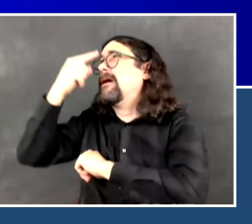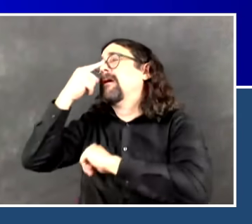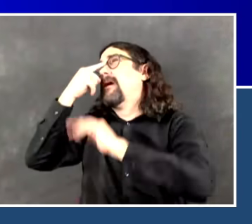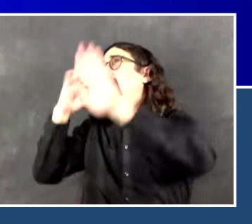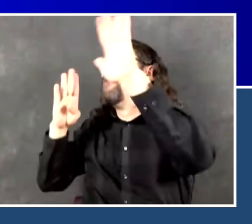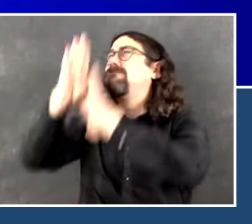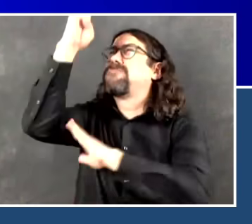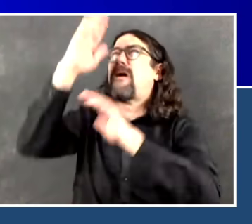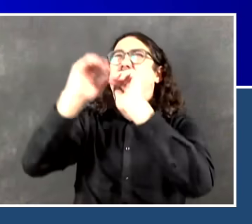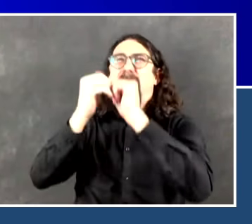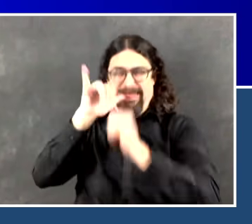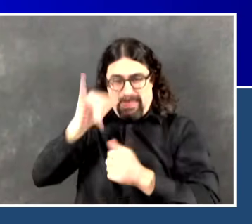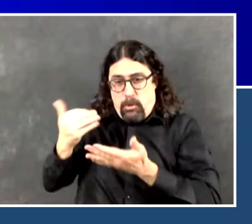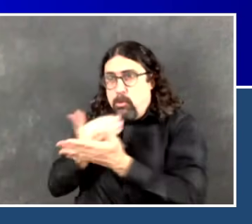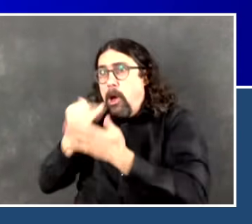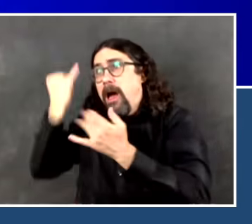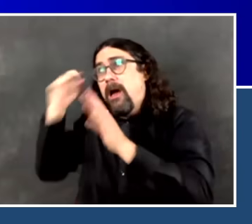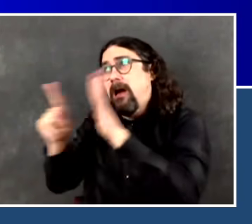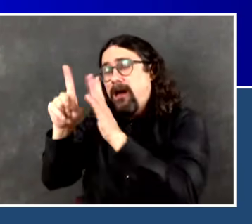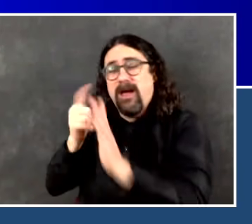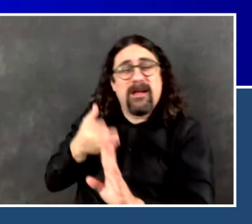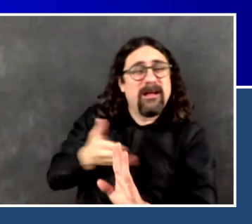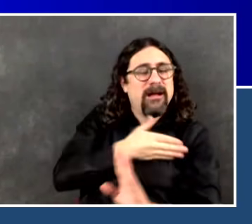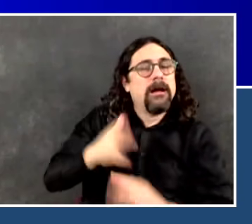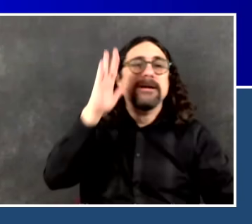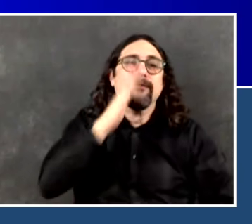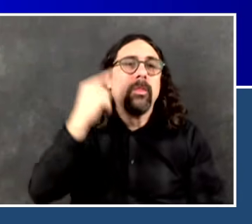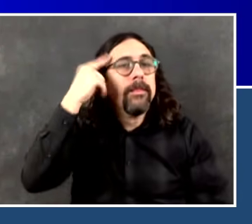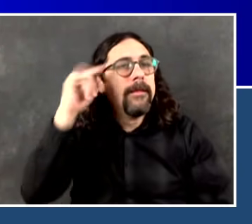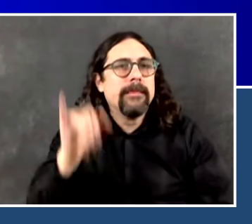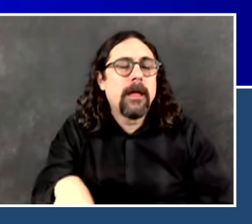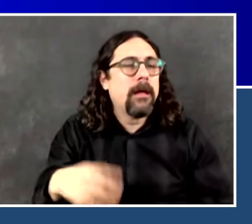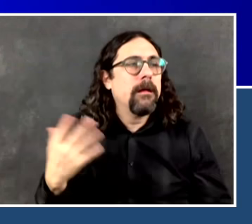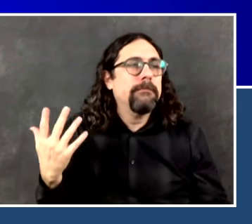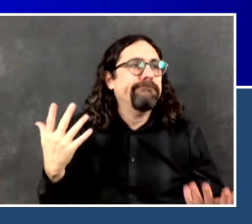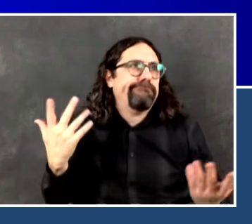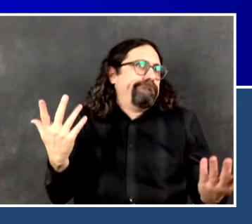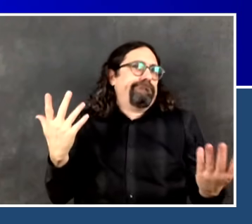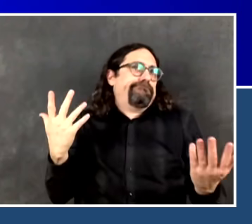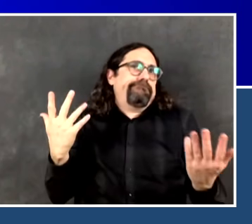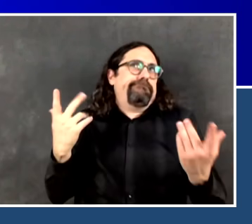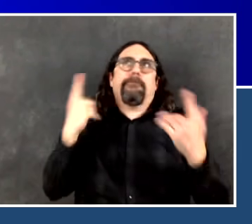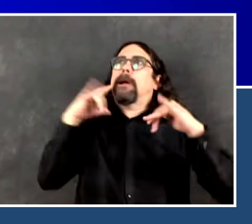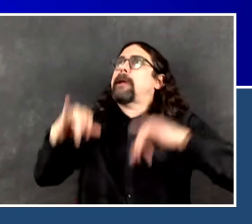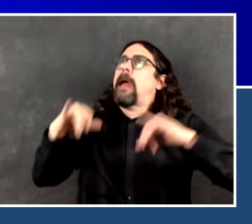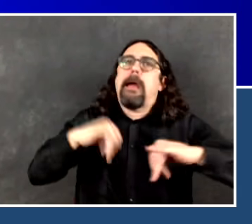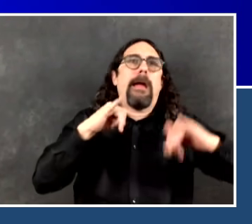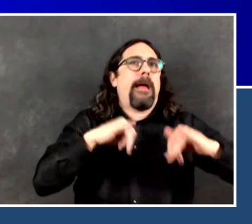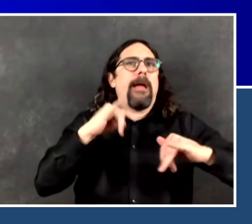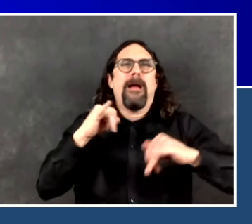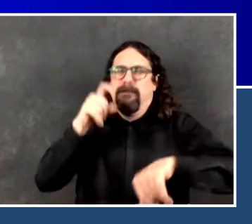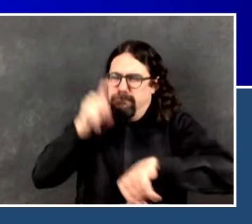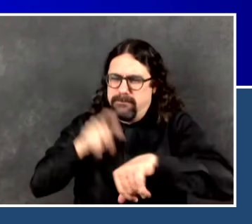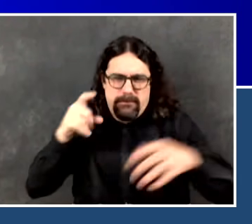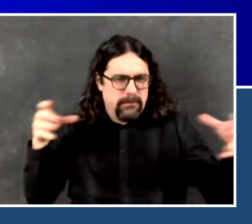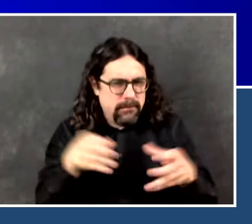SAID WEREN'T POSSIBLE BUT THEY ADME THEM HAPPEN AND WE HAVE BENEFITTED. GENERATION AFTER GENERATION FROM IT. WEHA VE TO FIND THE IDEAS FOR OUR TIME.